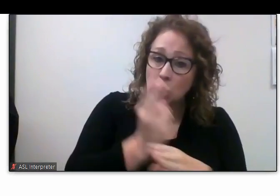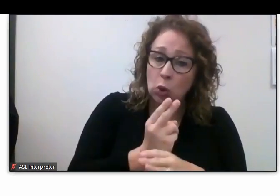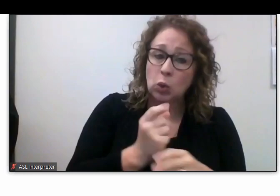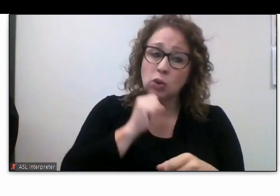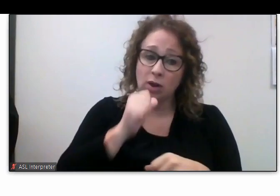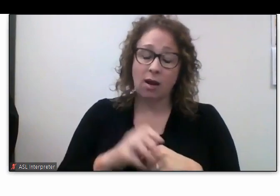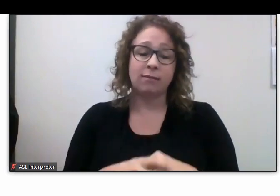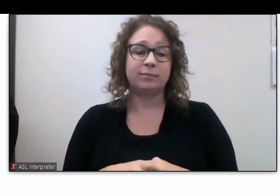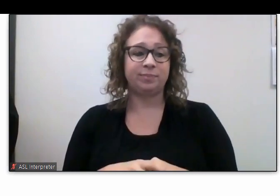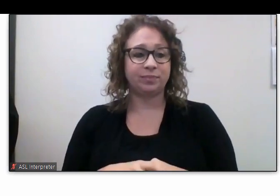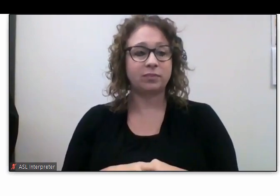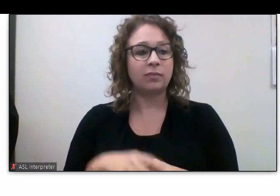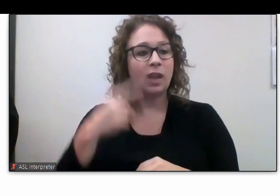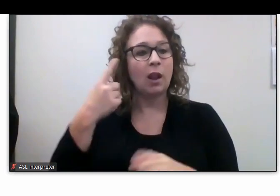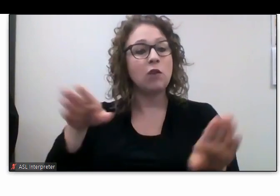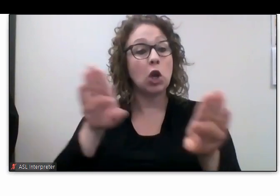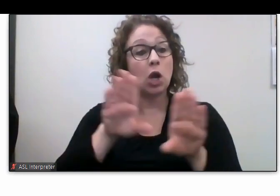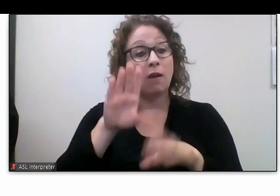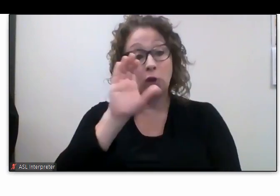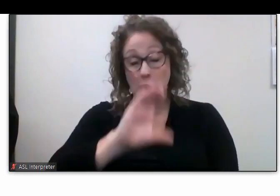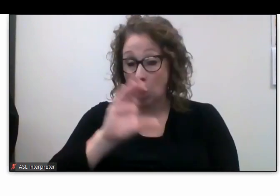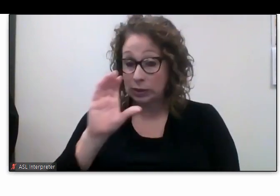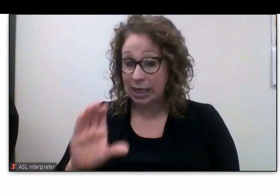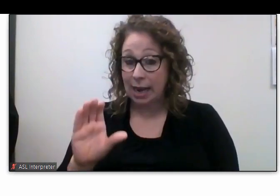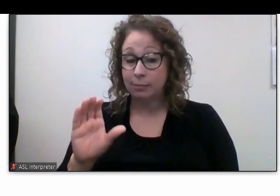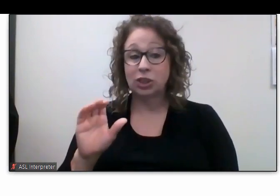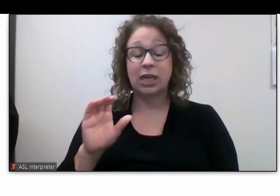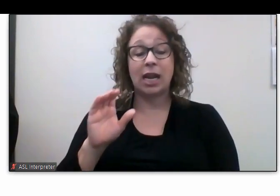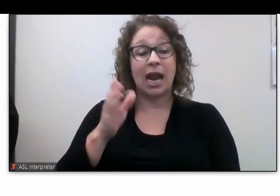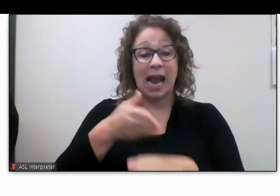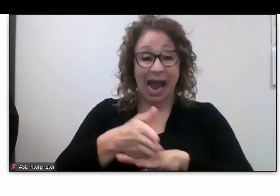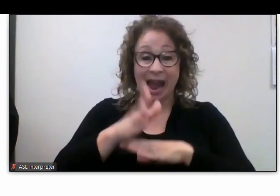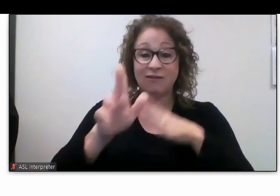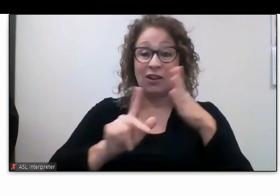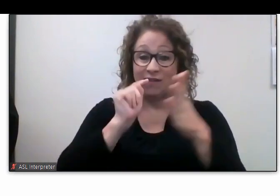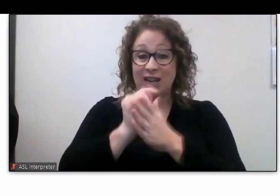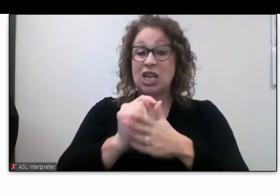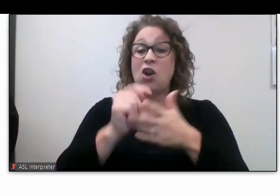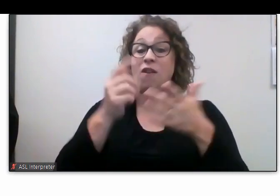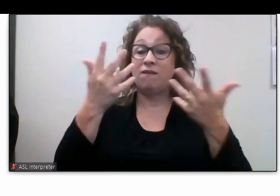For closed captioning after your videos have been recorded our best estimate